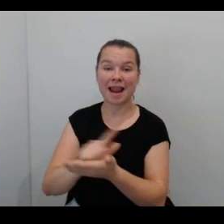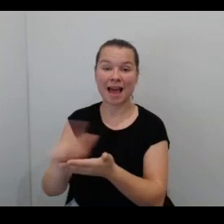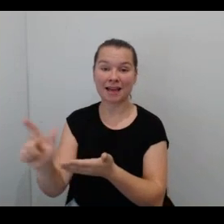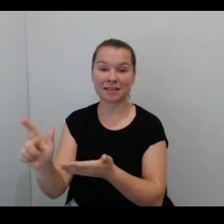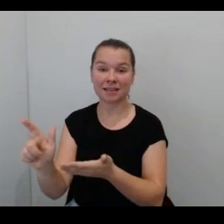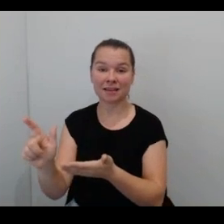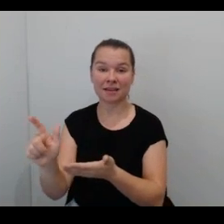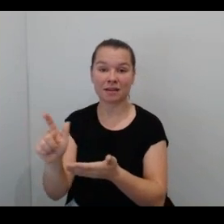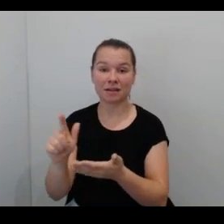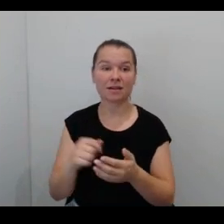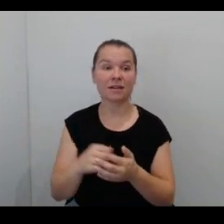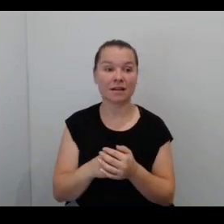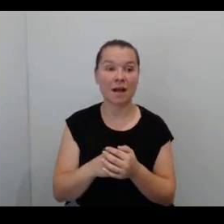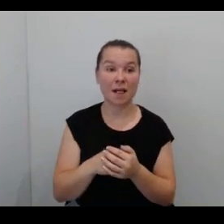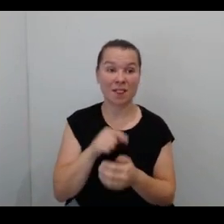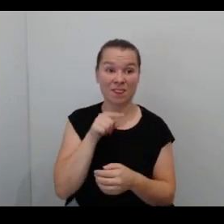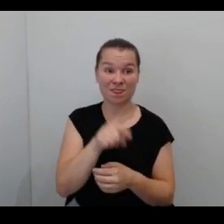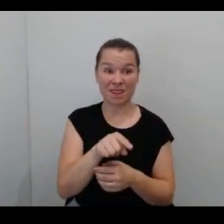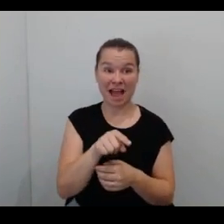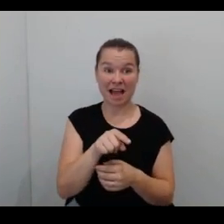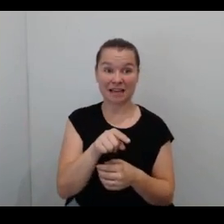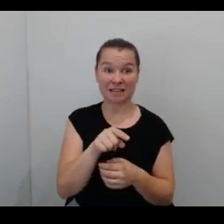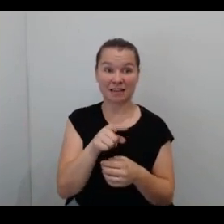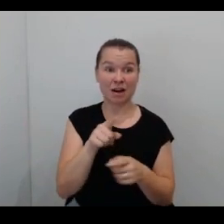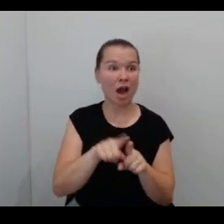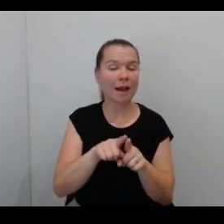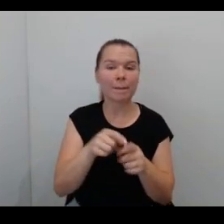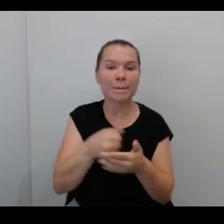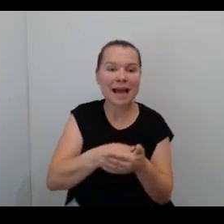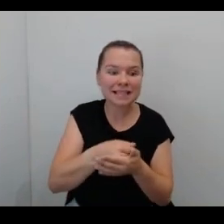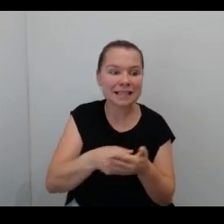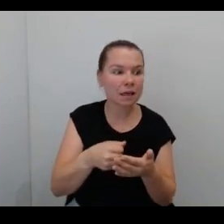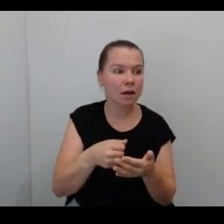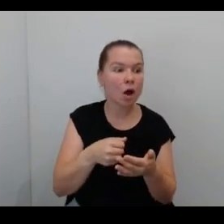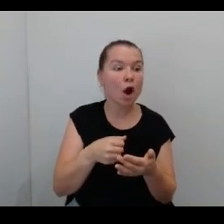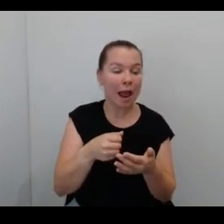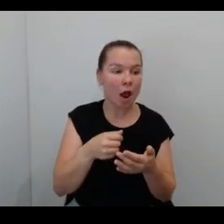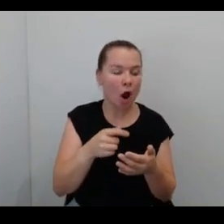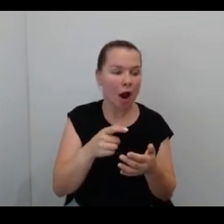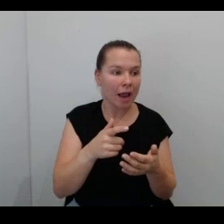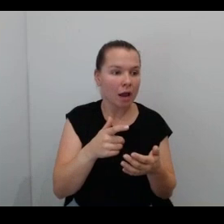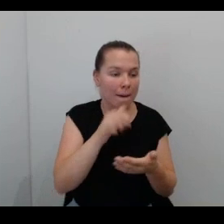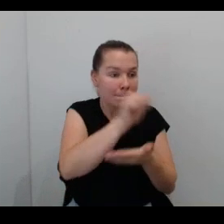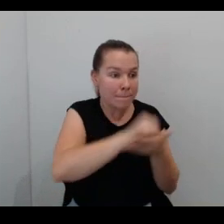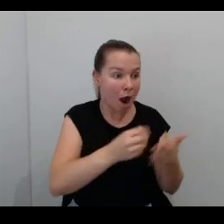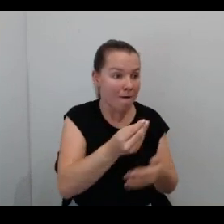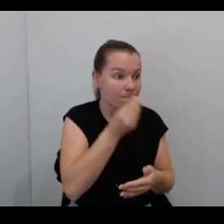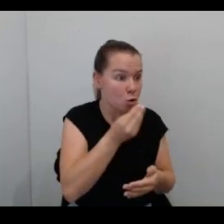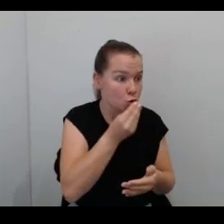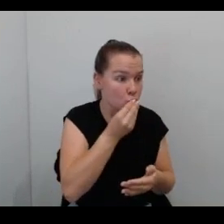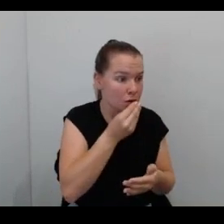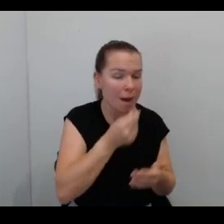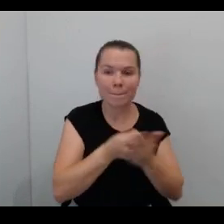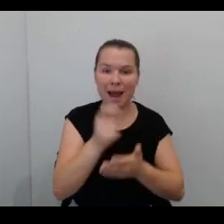People are buying food with it, finding ways to pay utilities with it, finding ways to pay phone bills with it.